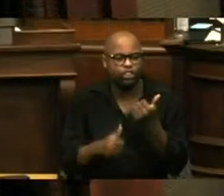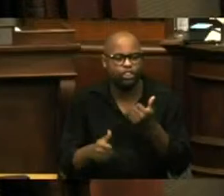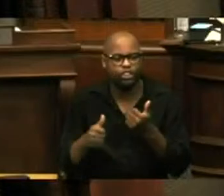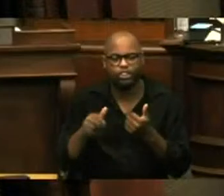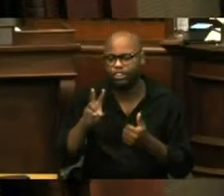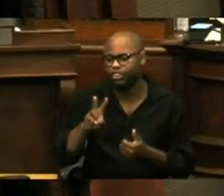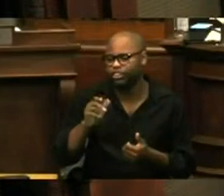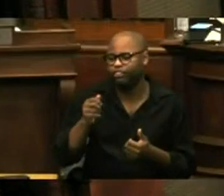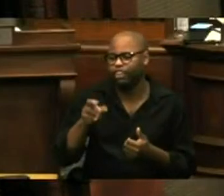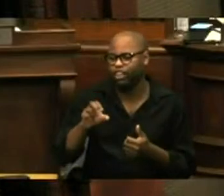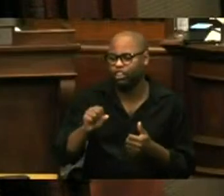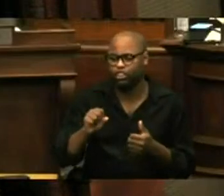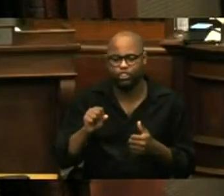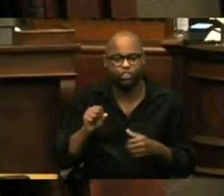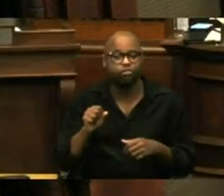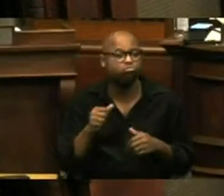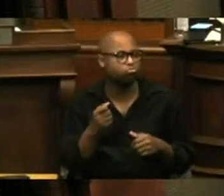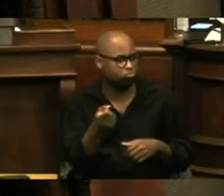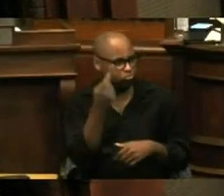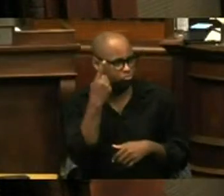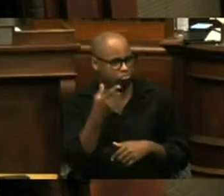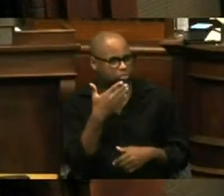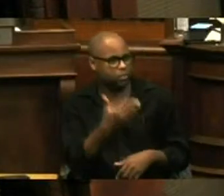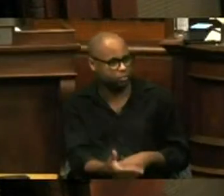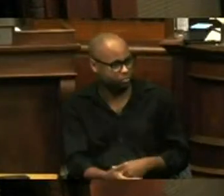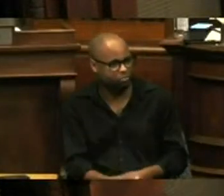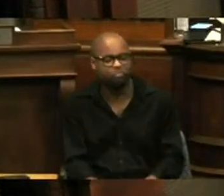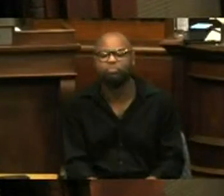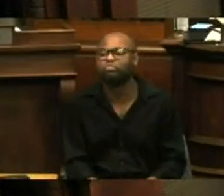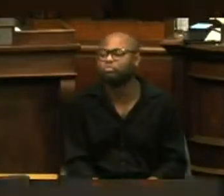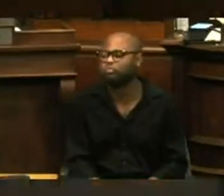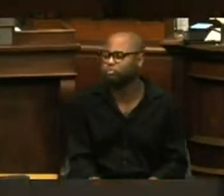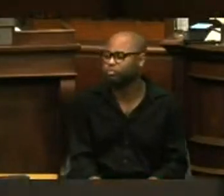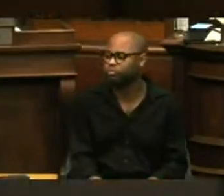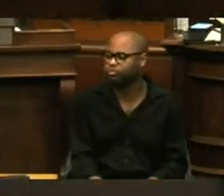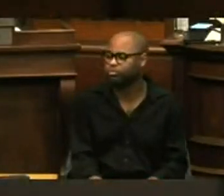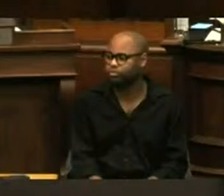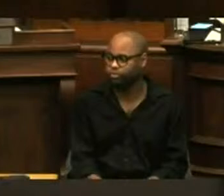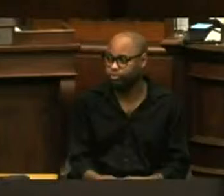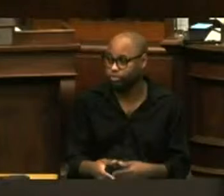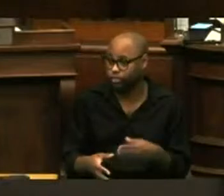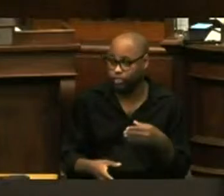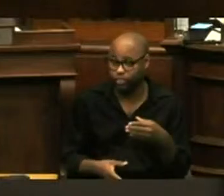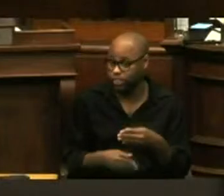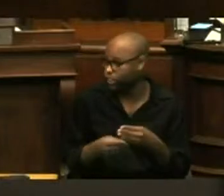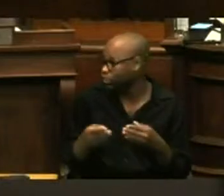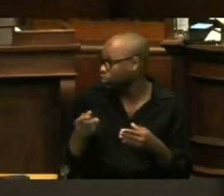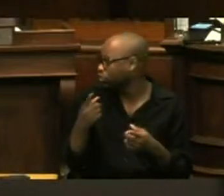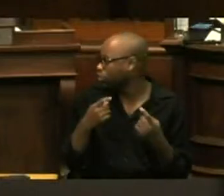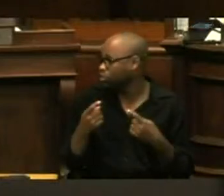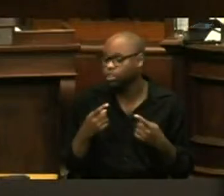part of their completed report. For each of the vendors.